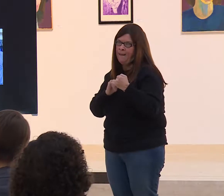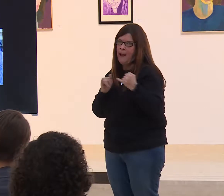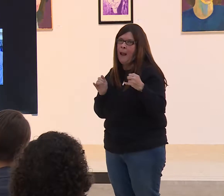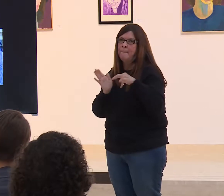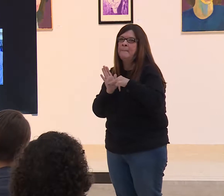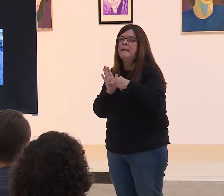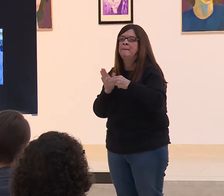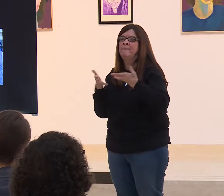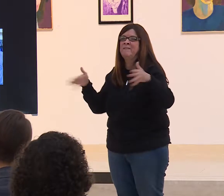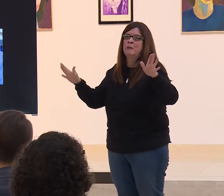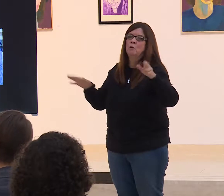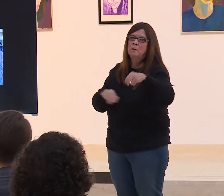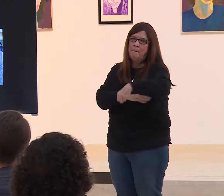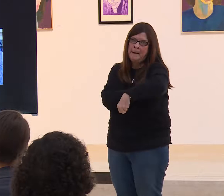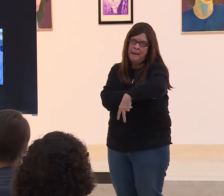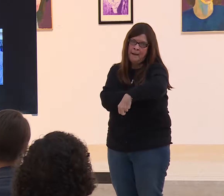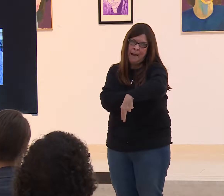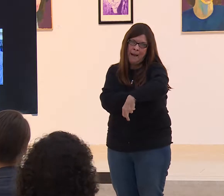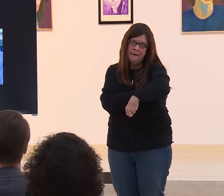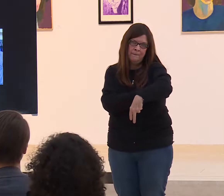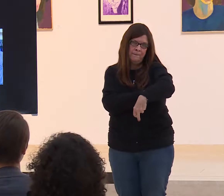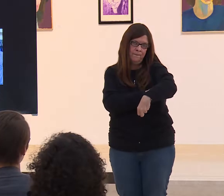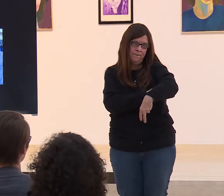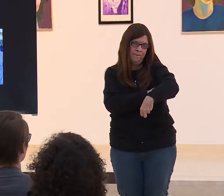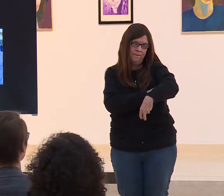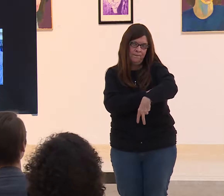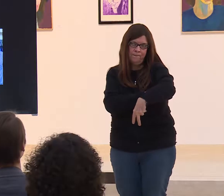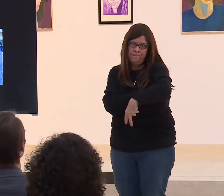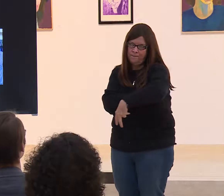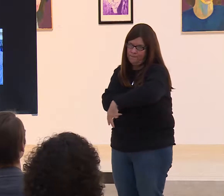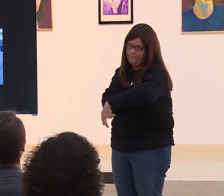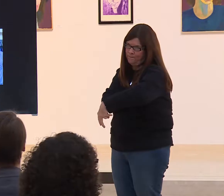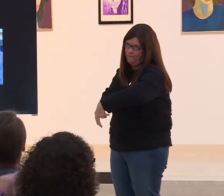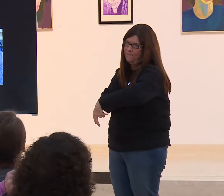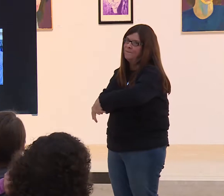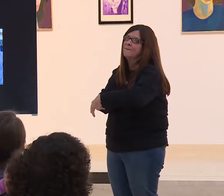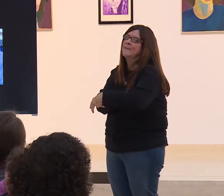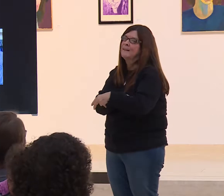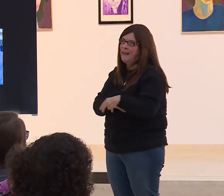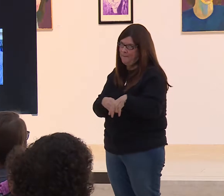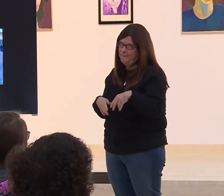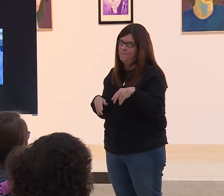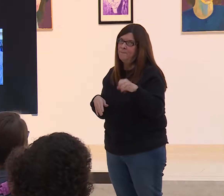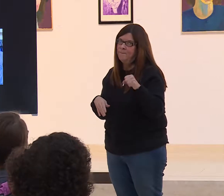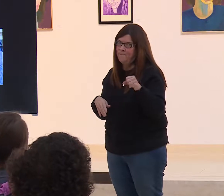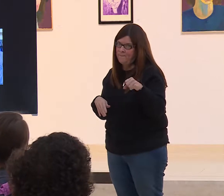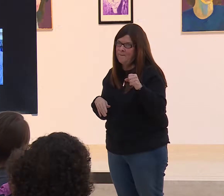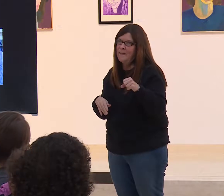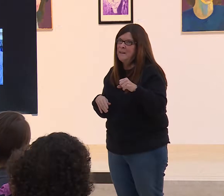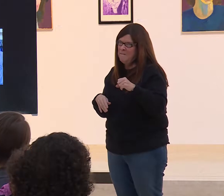I do have a deadline that I set for myself. I need to finish every work every day by midnight.